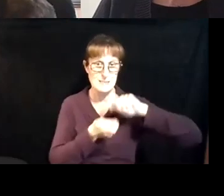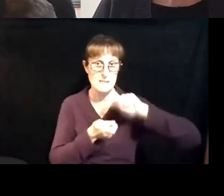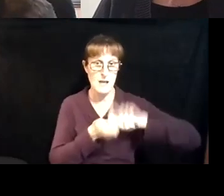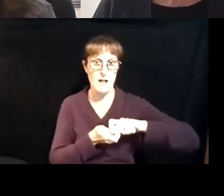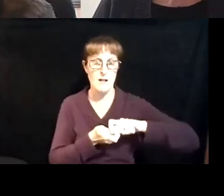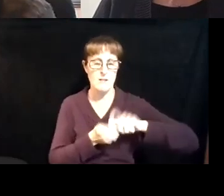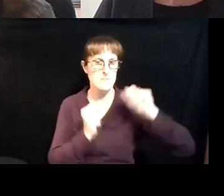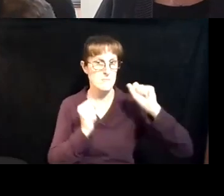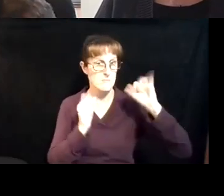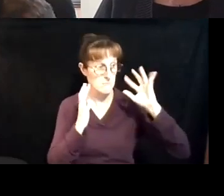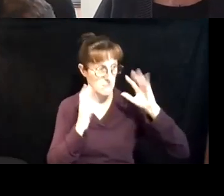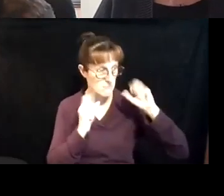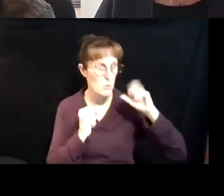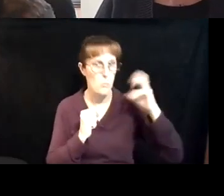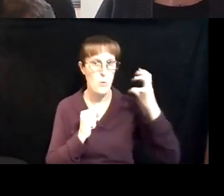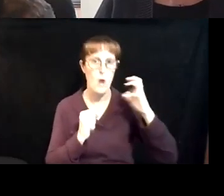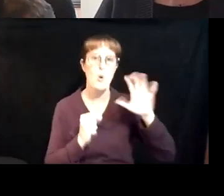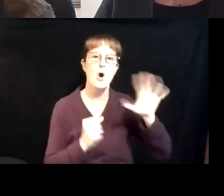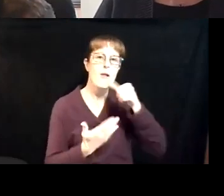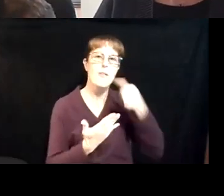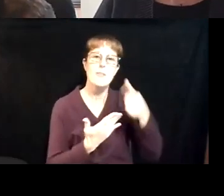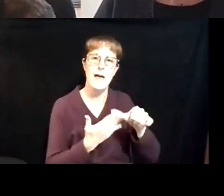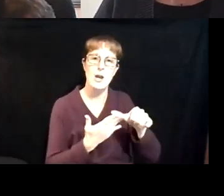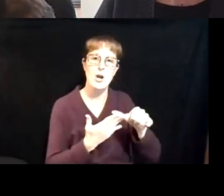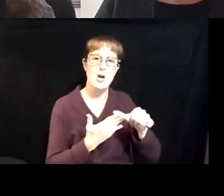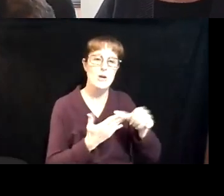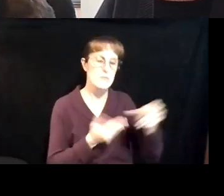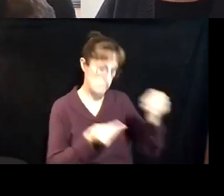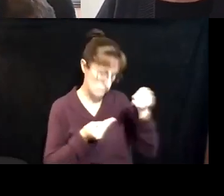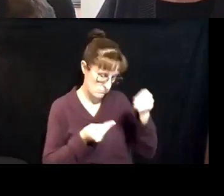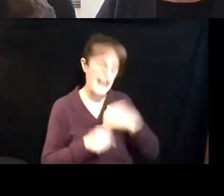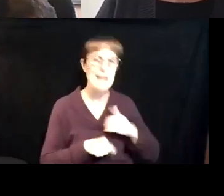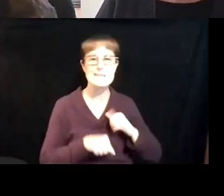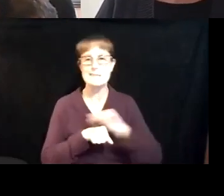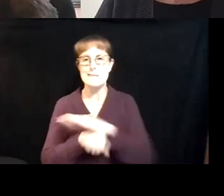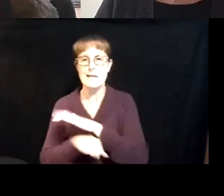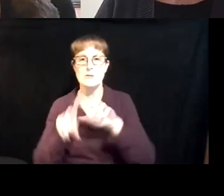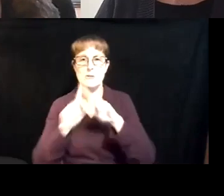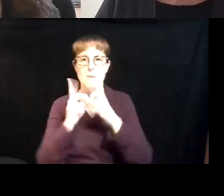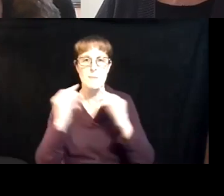Jennifer's letter to the Department of Justice and the FDA, both federal agencies